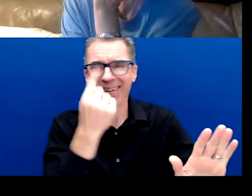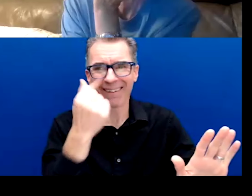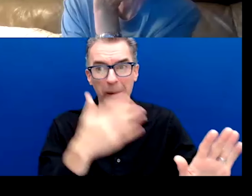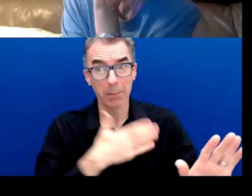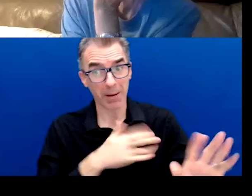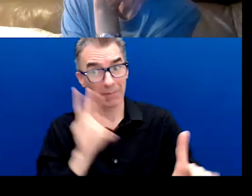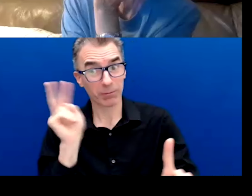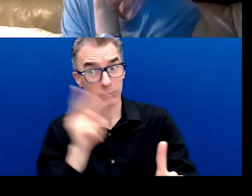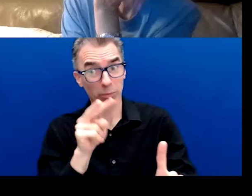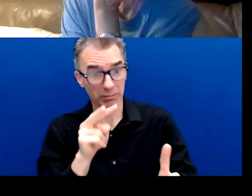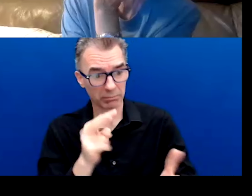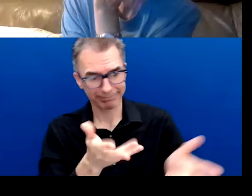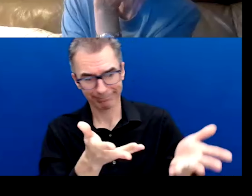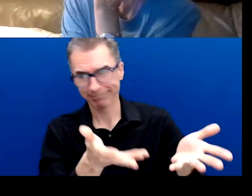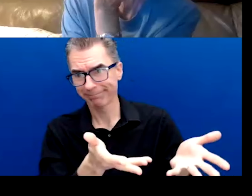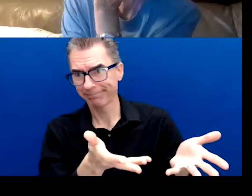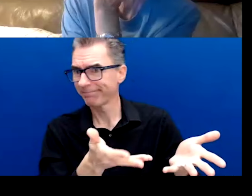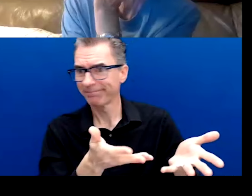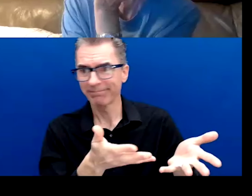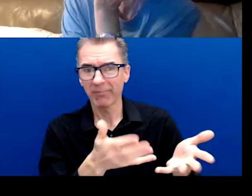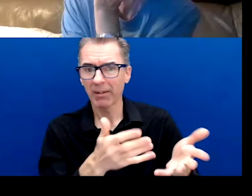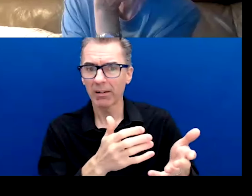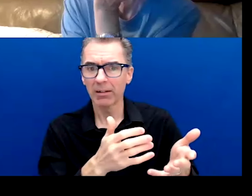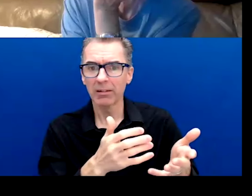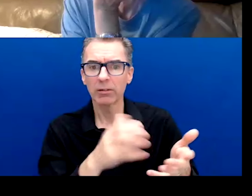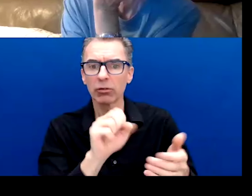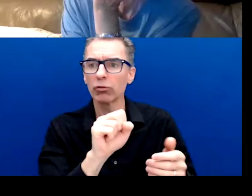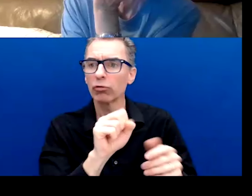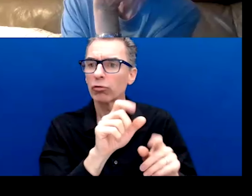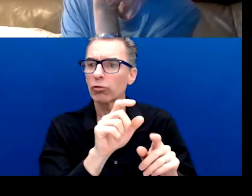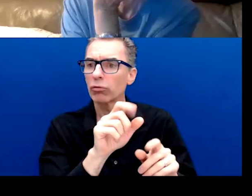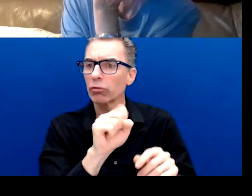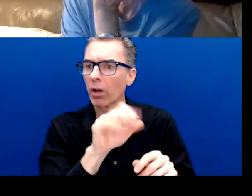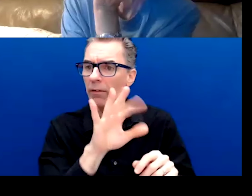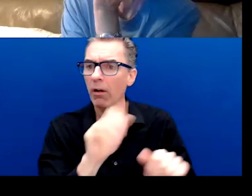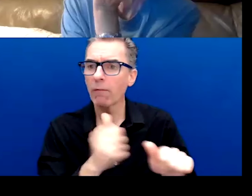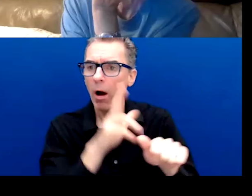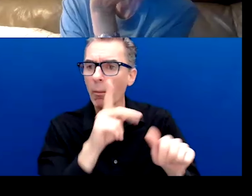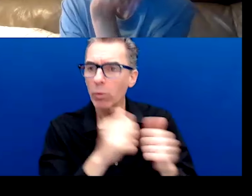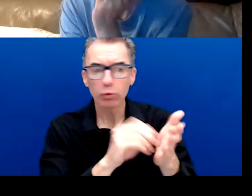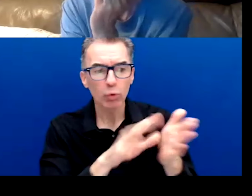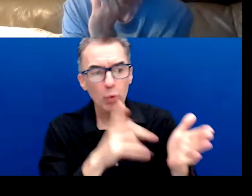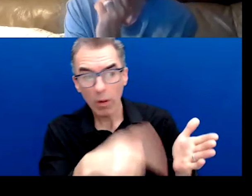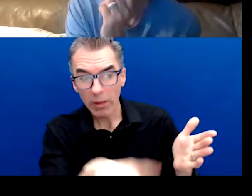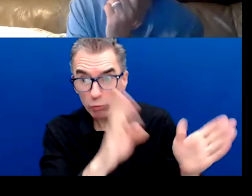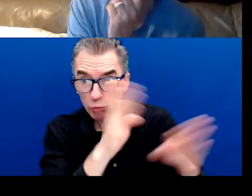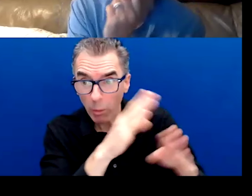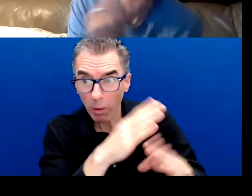about Starfish follow up with students that are basically in trouble, and I request intervention.